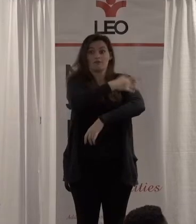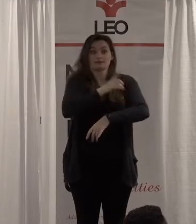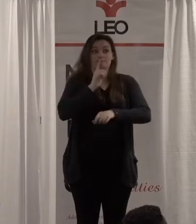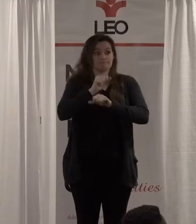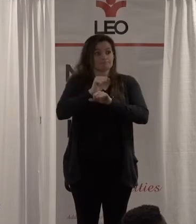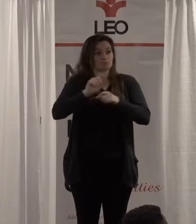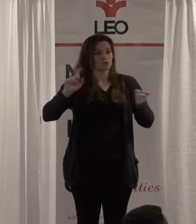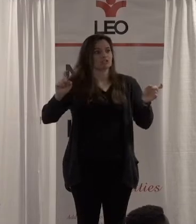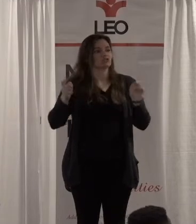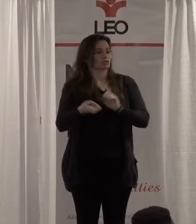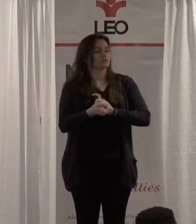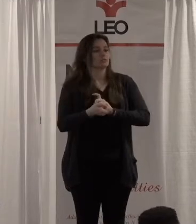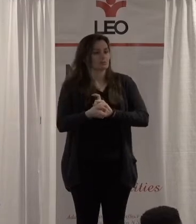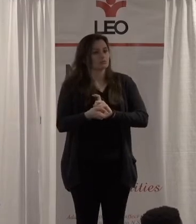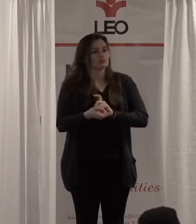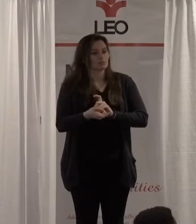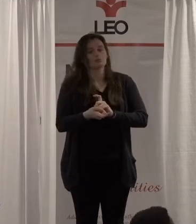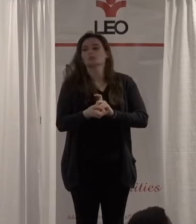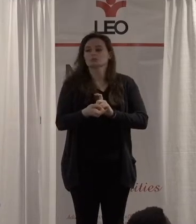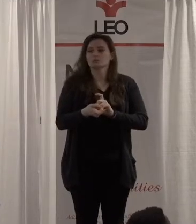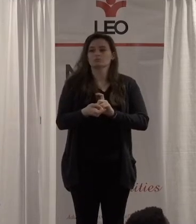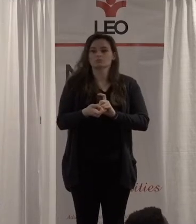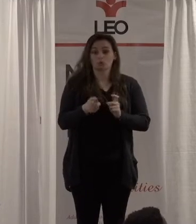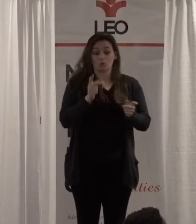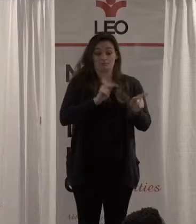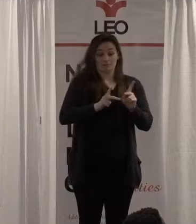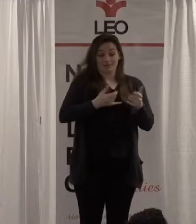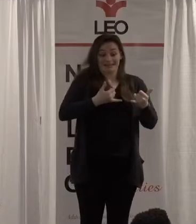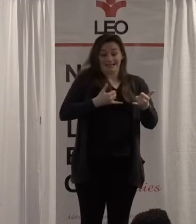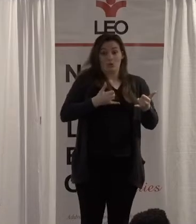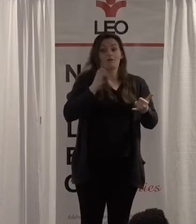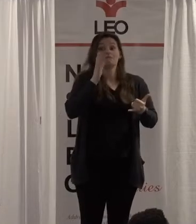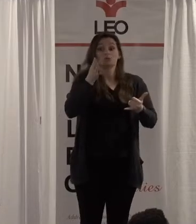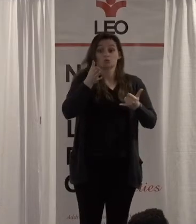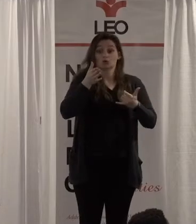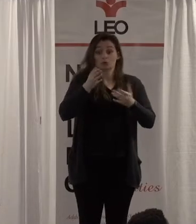THE LIVES OF CURRENT AND FUTURE GENERATIONS.